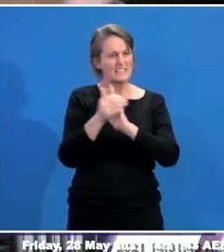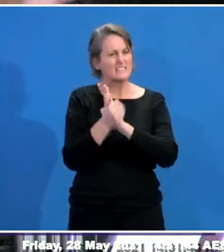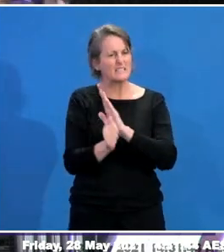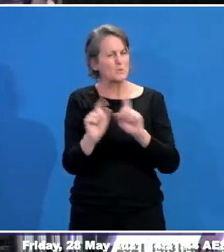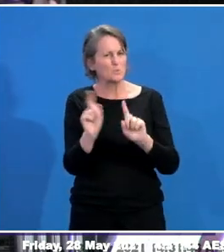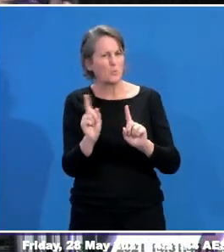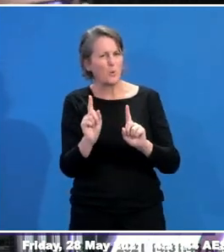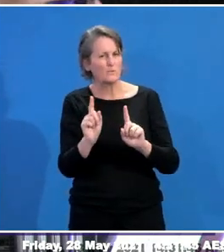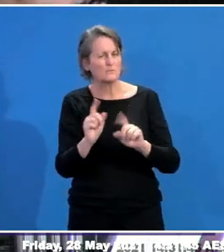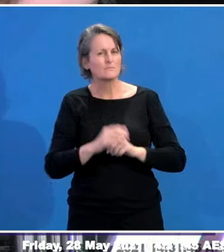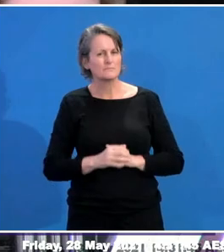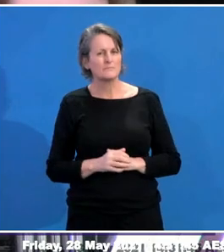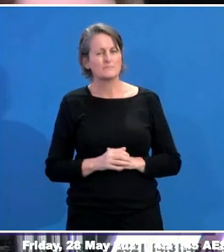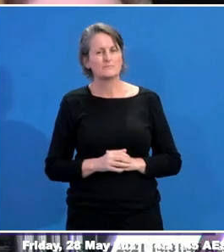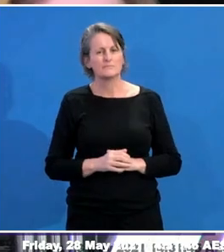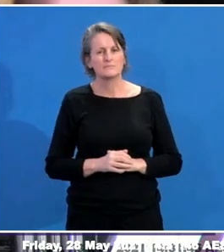service providers to obtain?